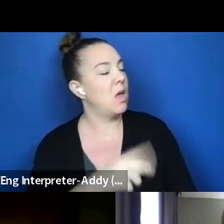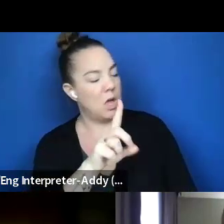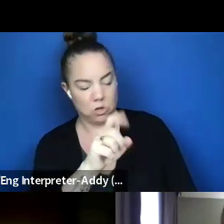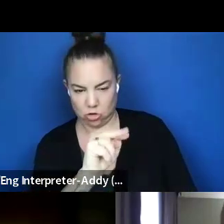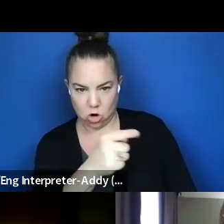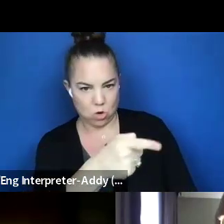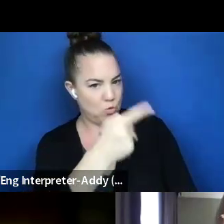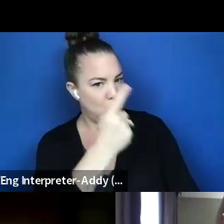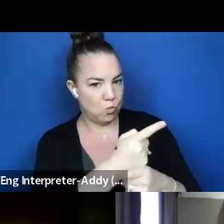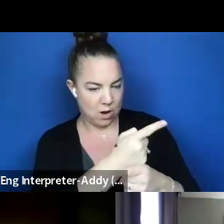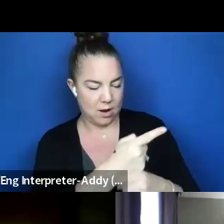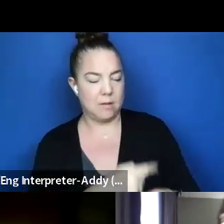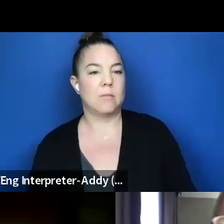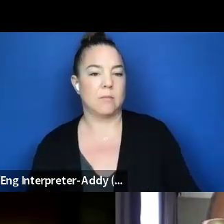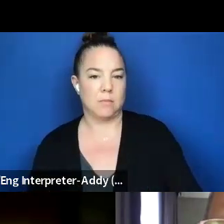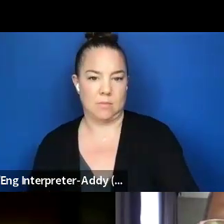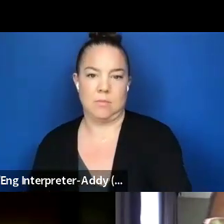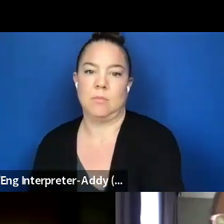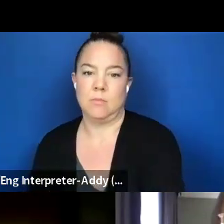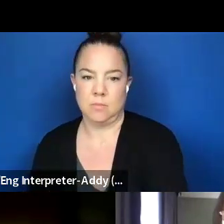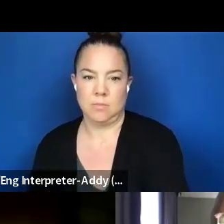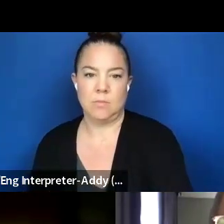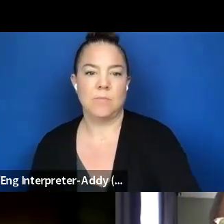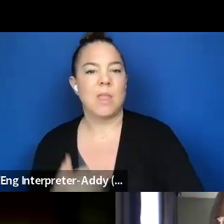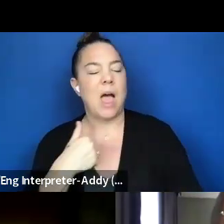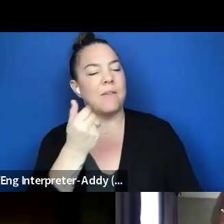Adeleigh Belyeu: There are Adeleigh Belyeu: a couple of bills out there.